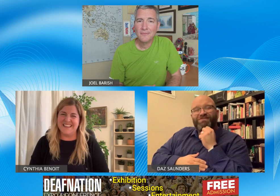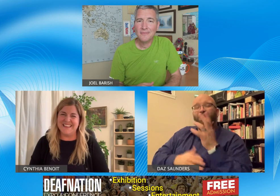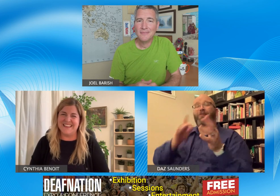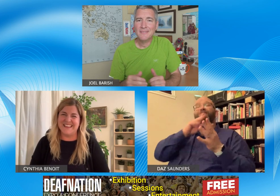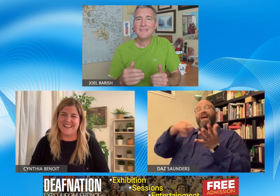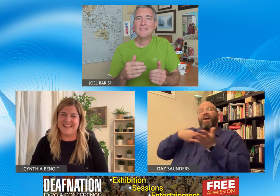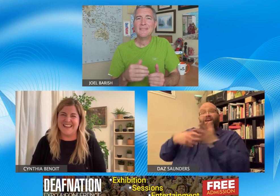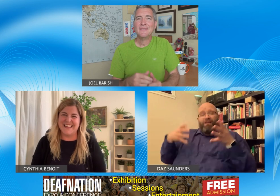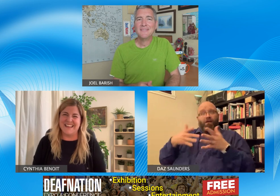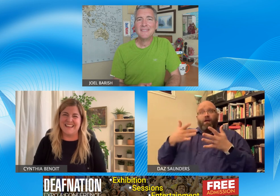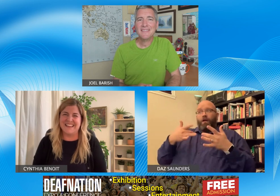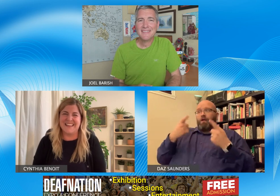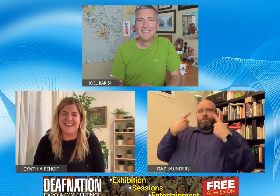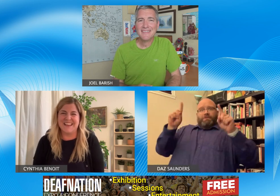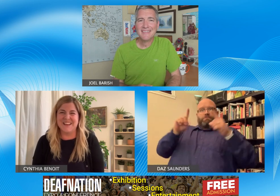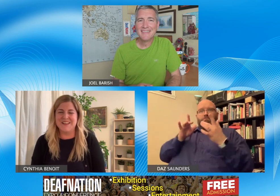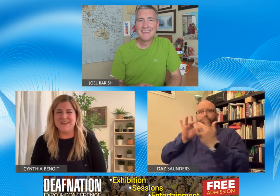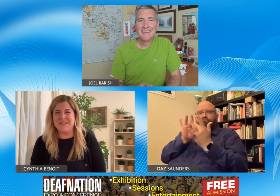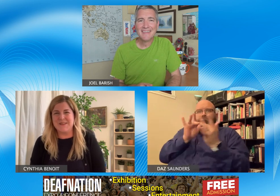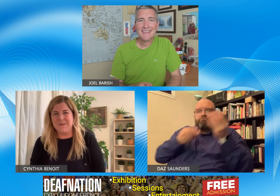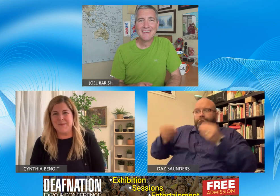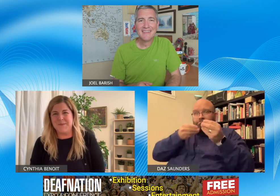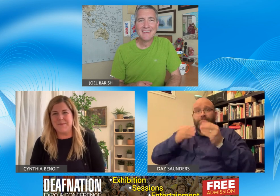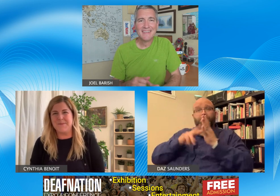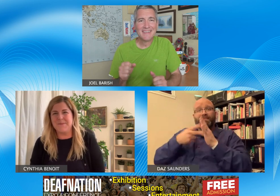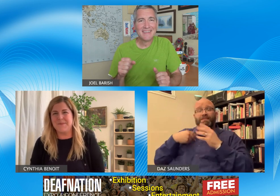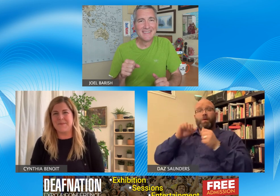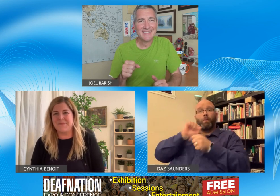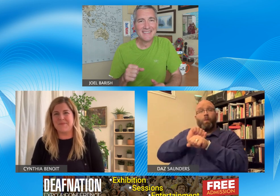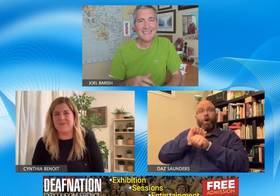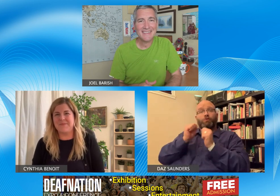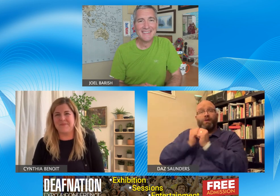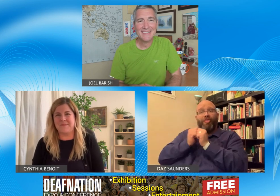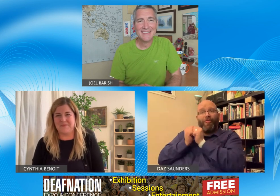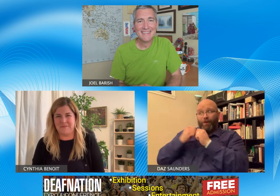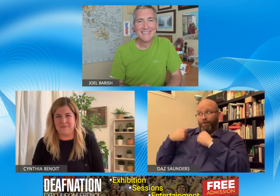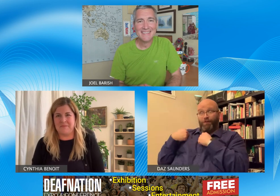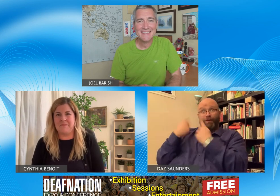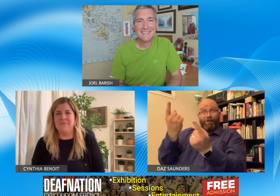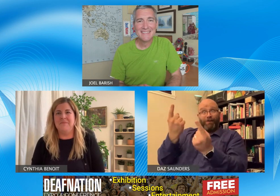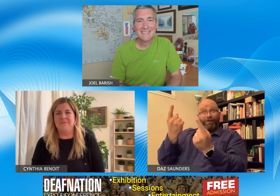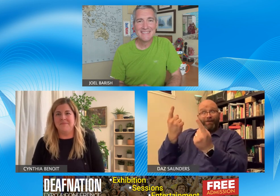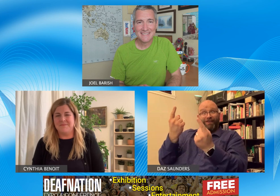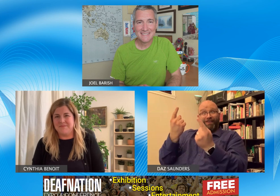Finally, it was an occasion to get together and enable knowledge exchange.